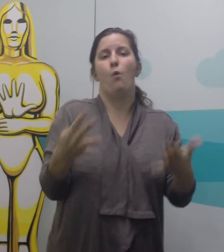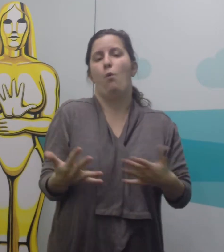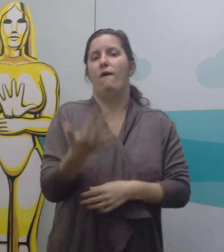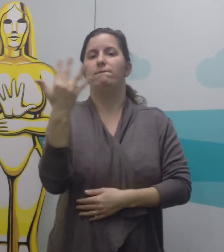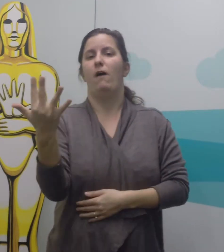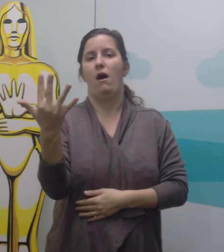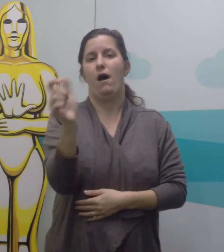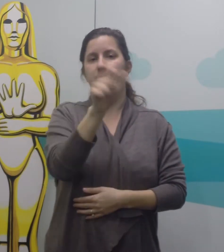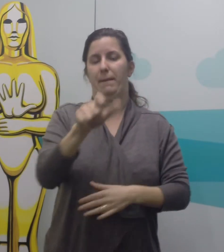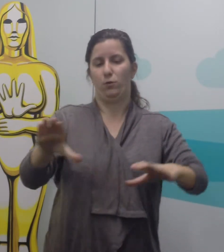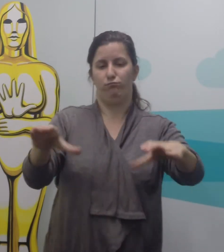We have 4 or 5 people in a team